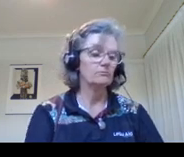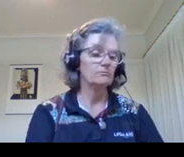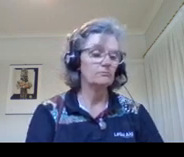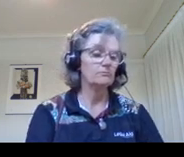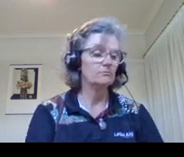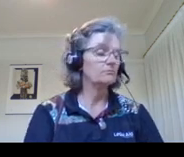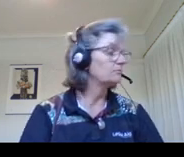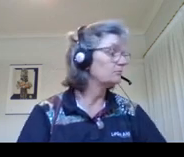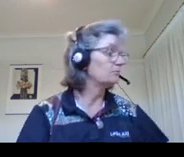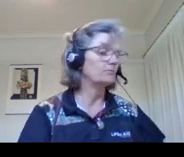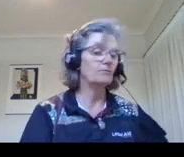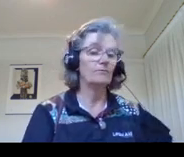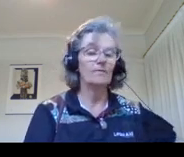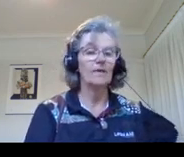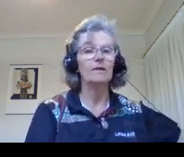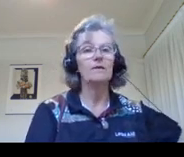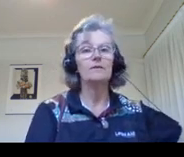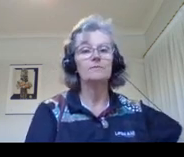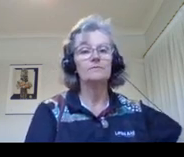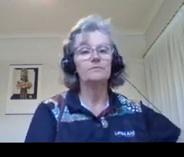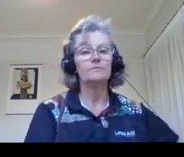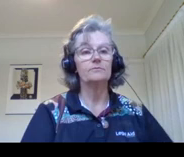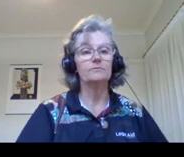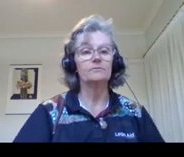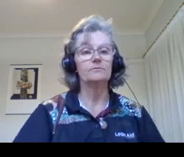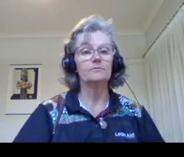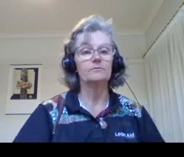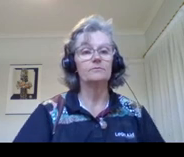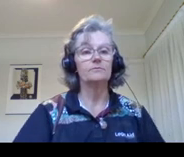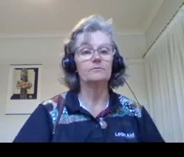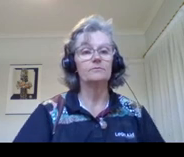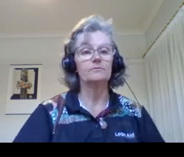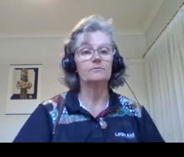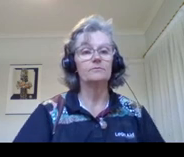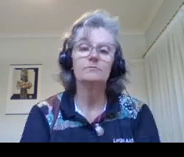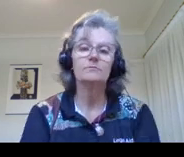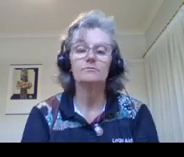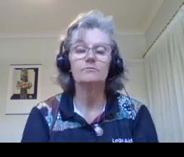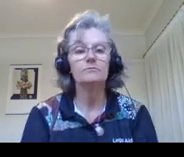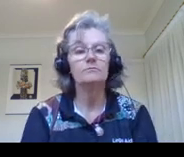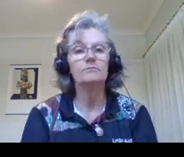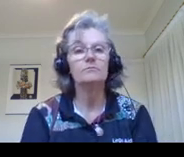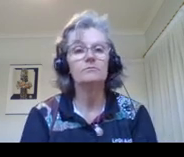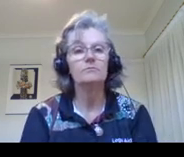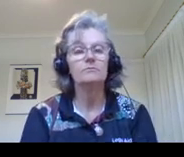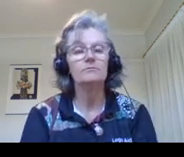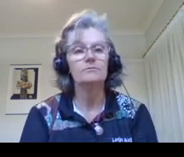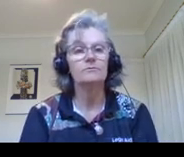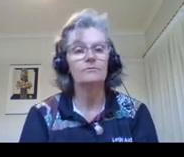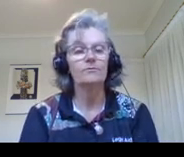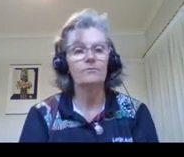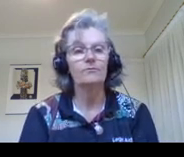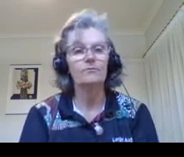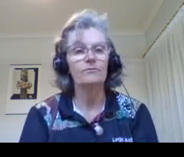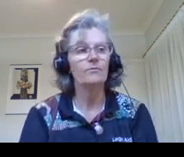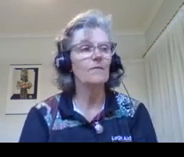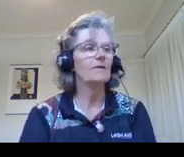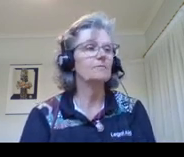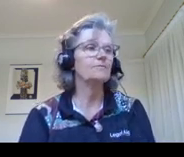online banking now where people have sort of inadvertently provided their bank details